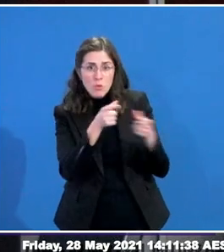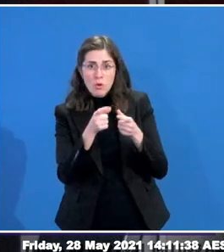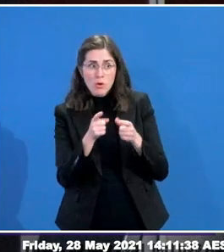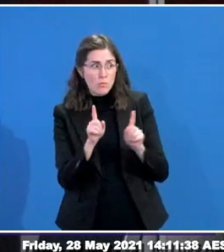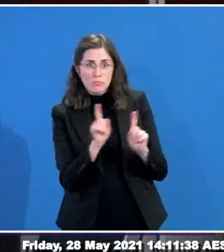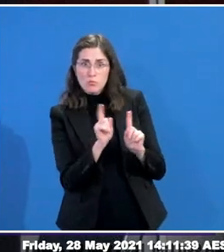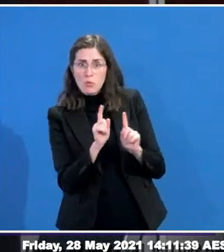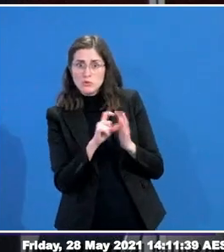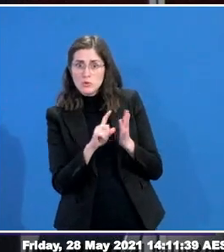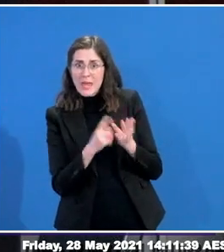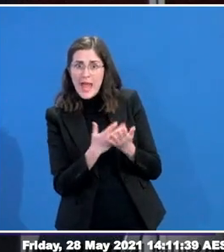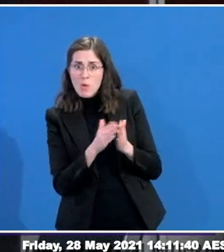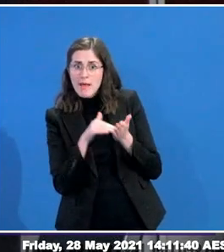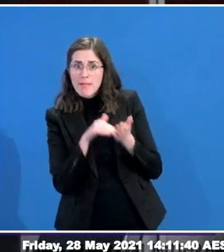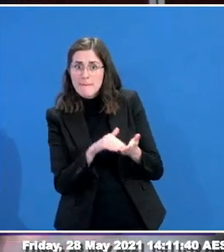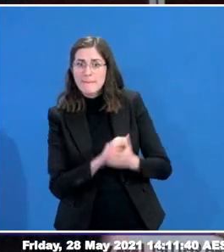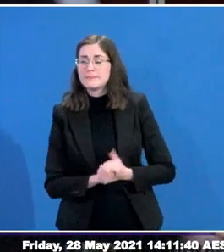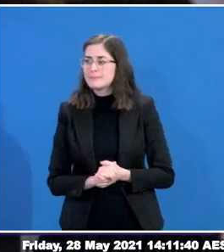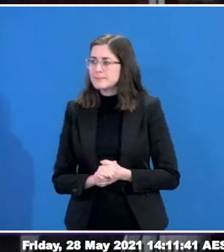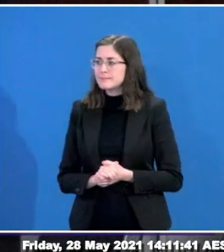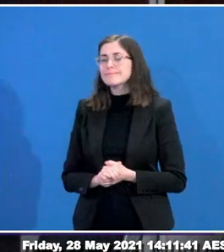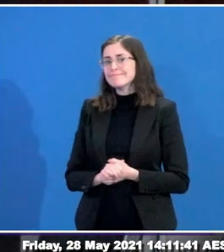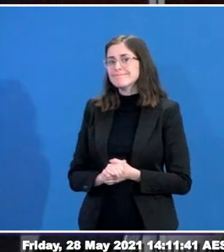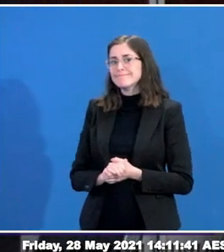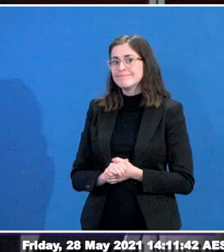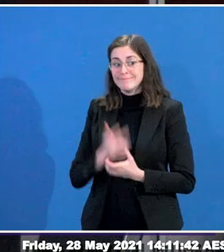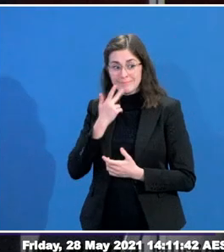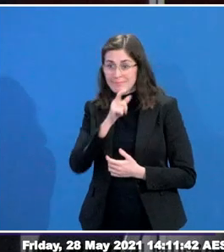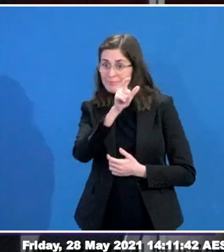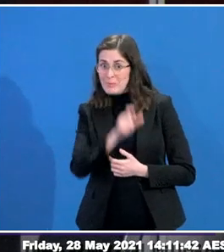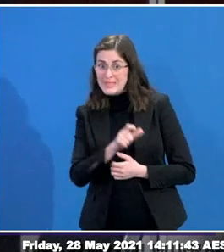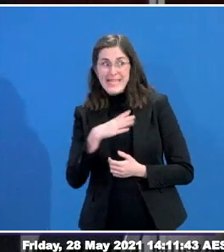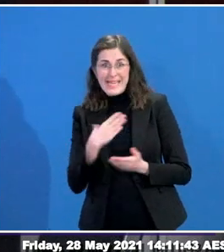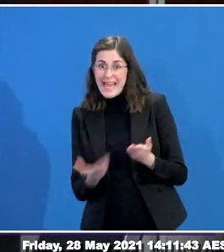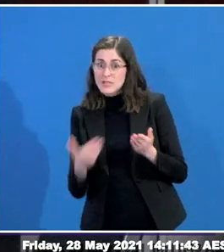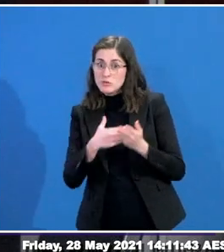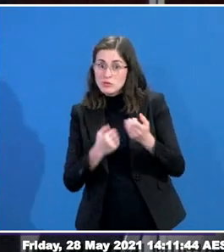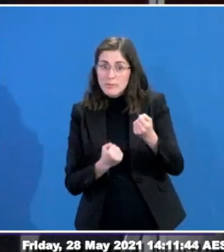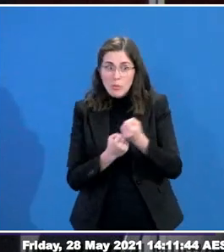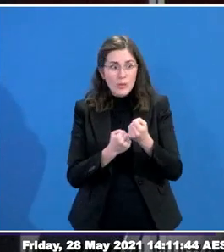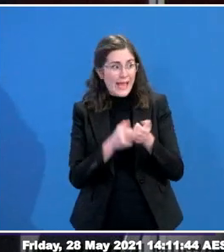MR McNAUGHTON: Counsel, where we identify a participant needs support with their decision-making, I think it is also really important that one of